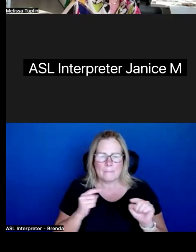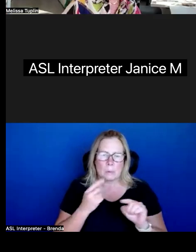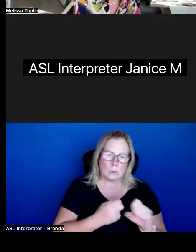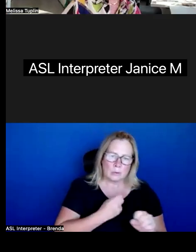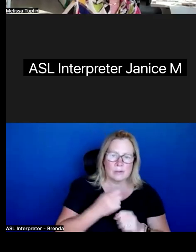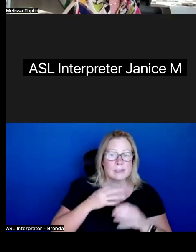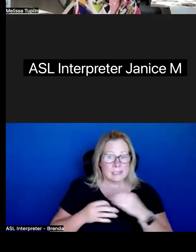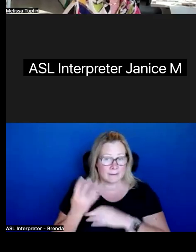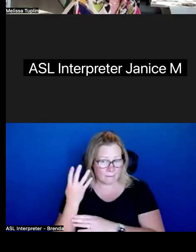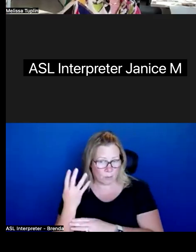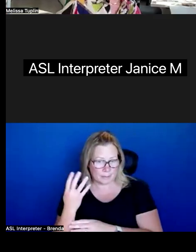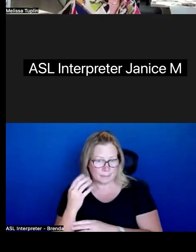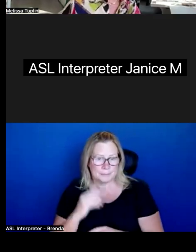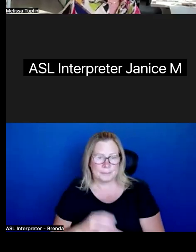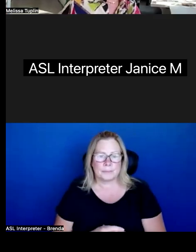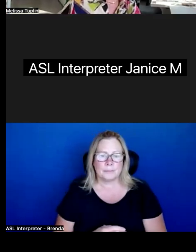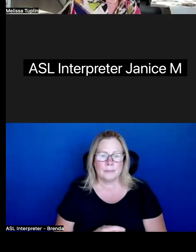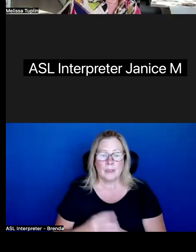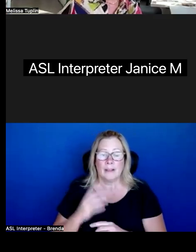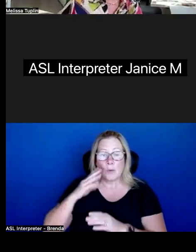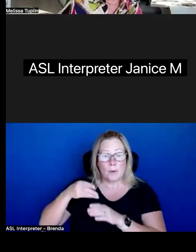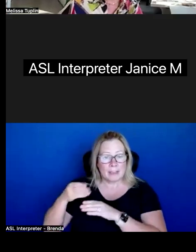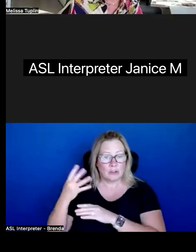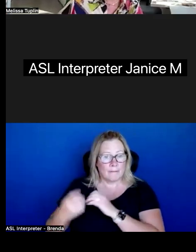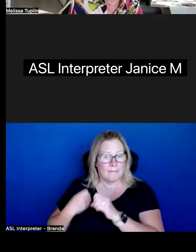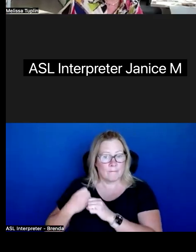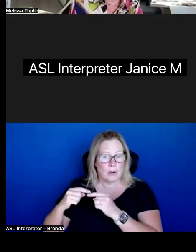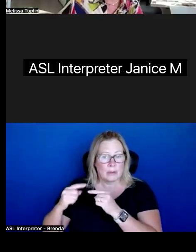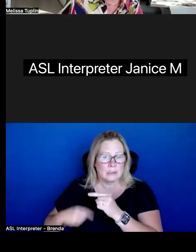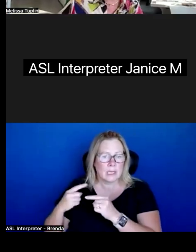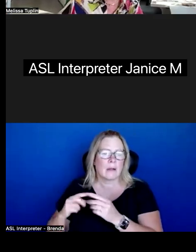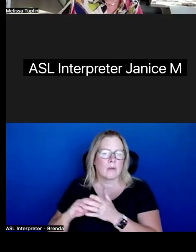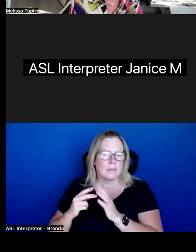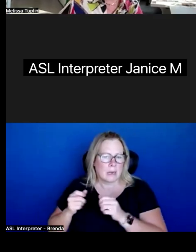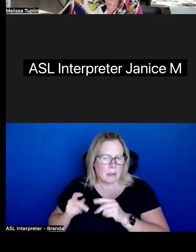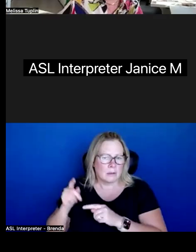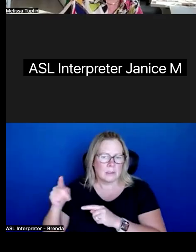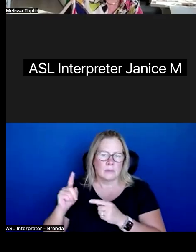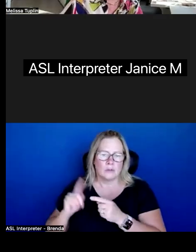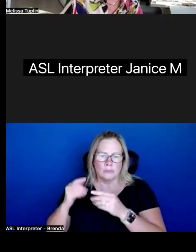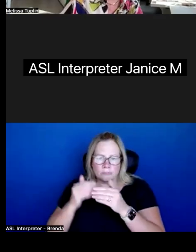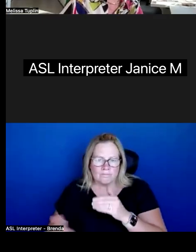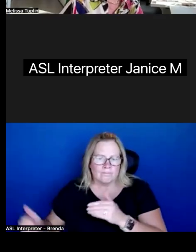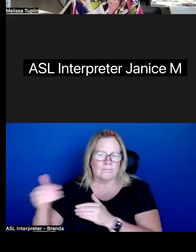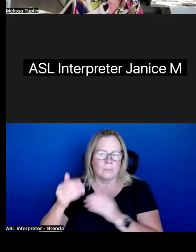but not all, are planning out operational and programming activity on longer terms.